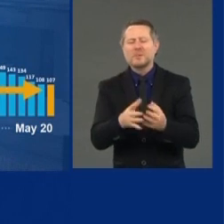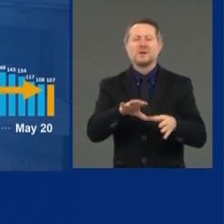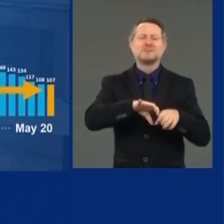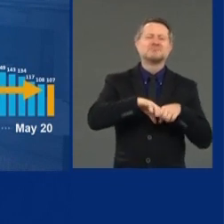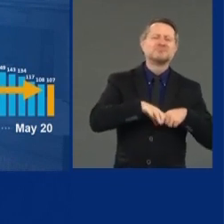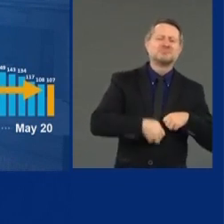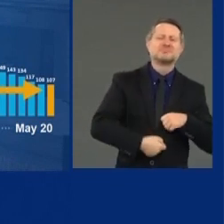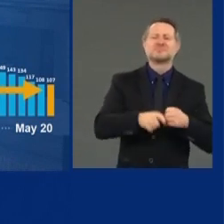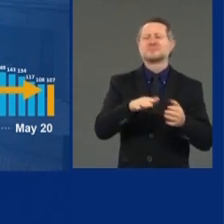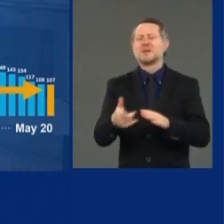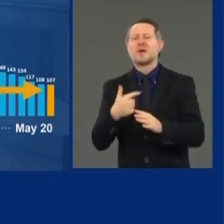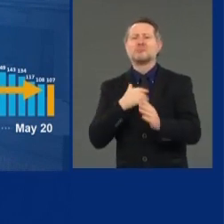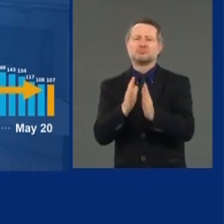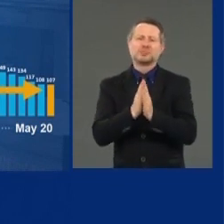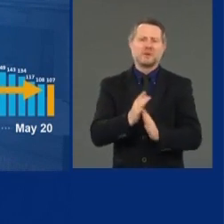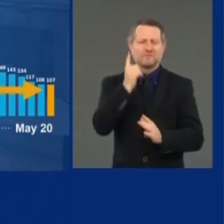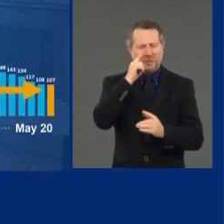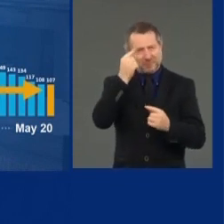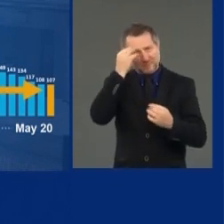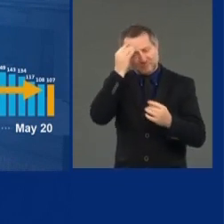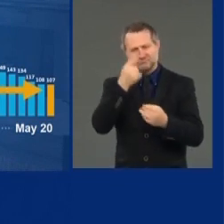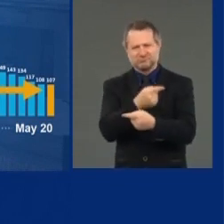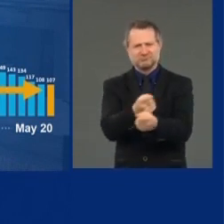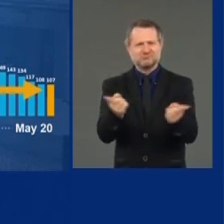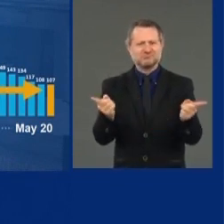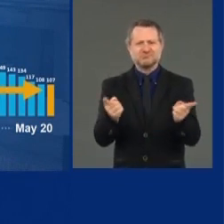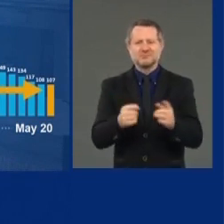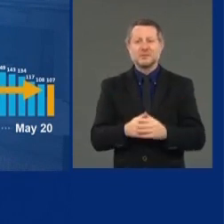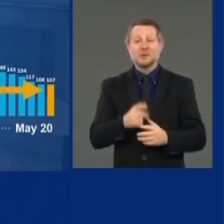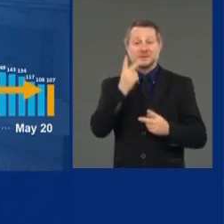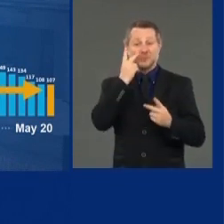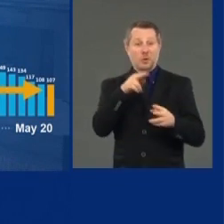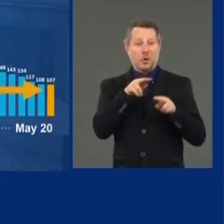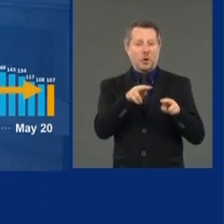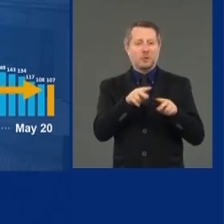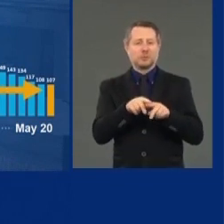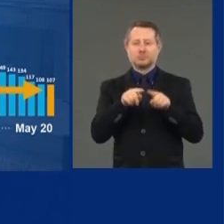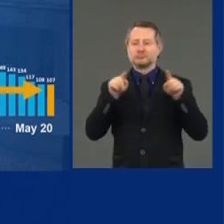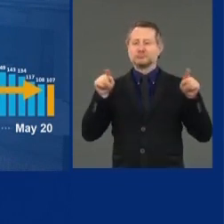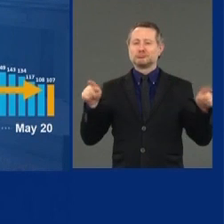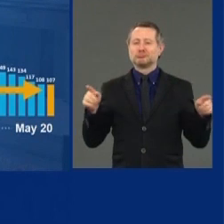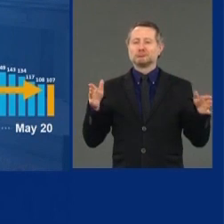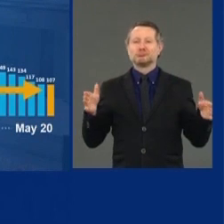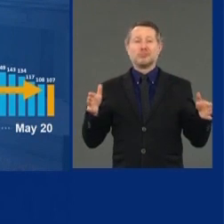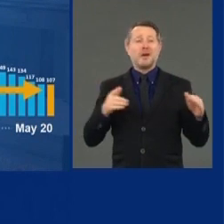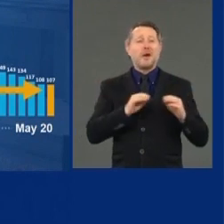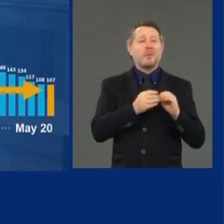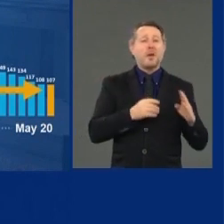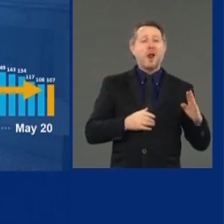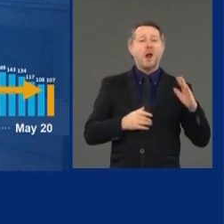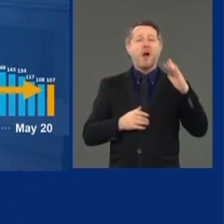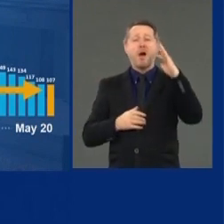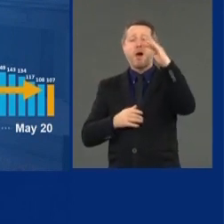GRIEVING TODAY AND THEY ARE IN OUR THOUGHTS AND PRAYERS.